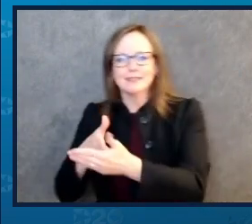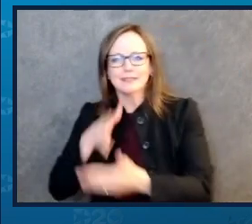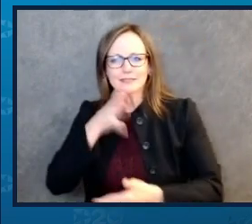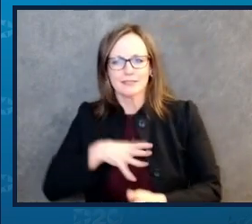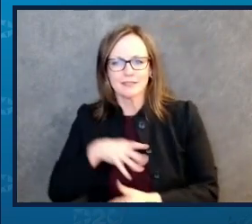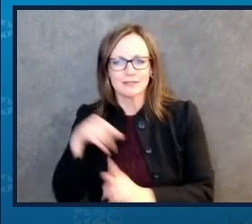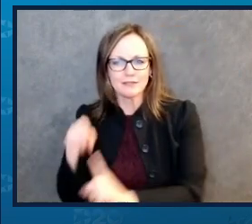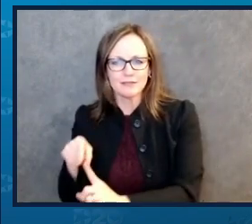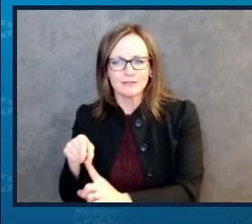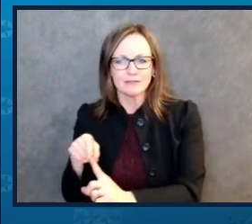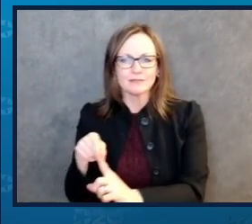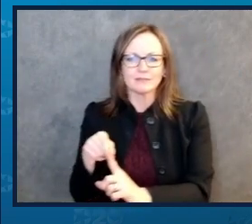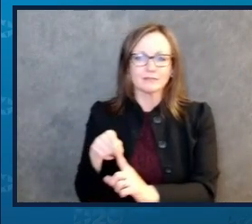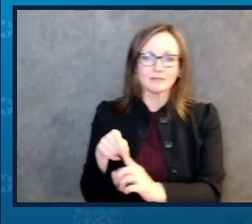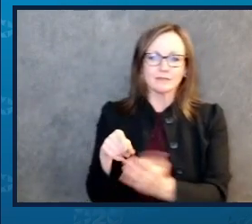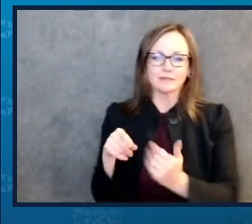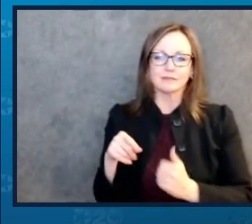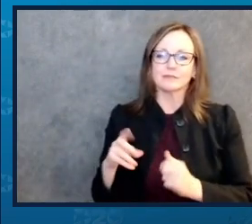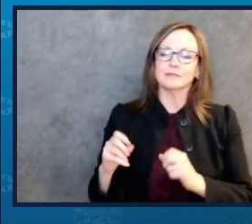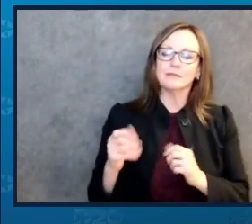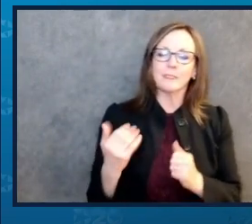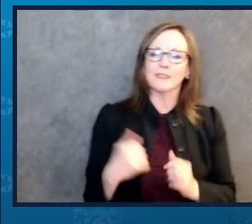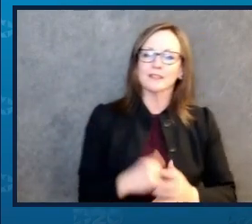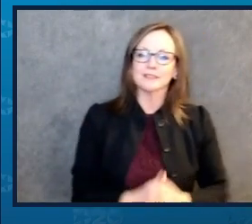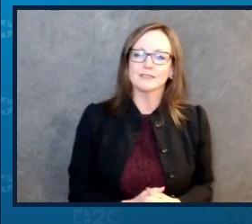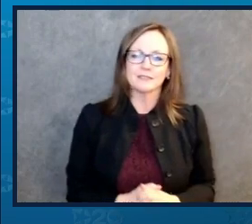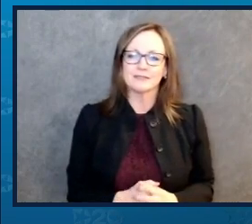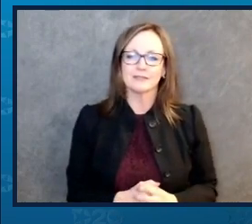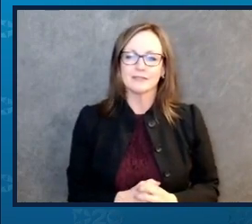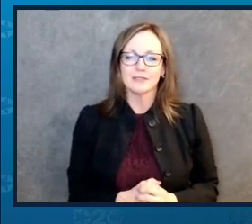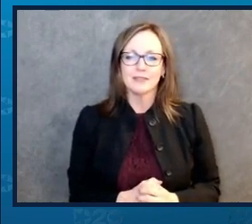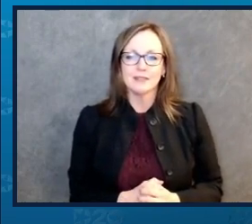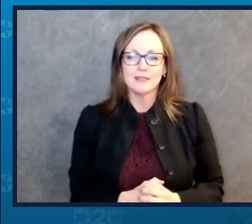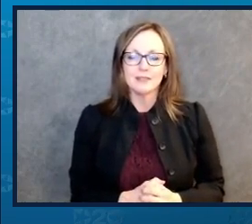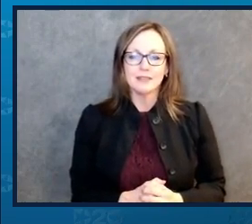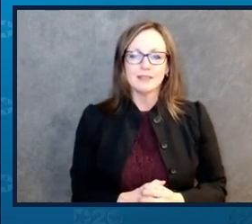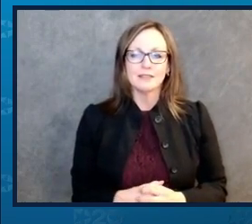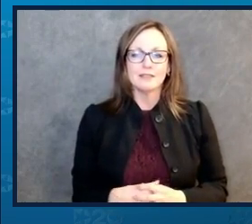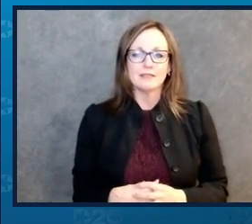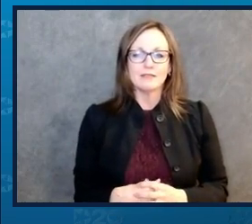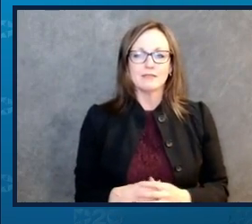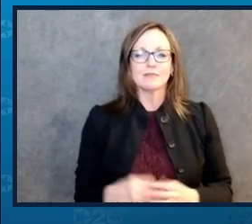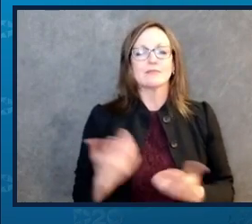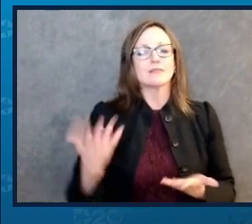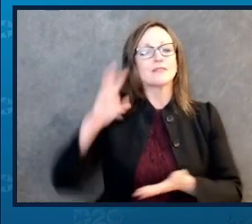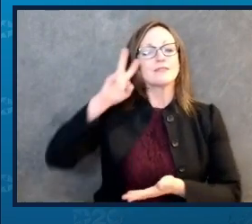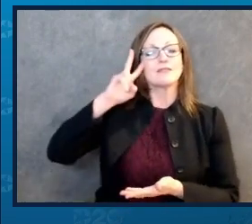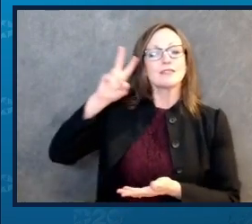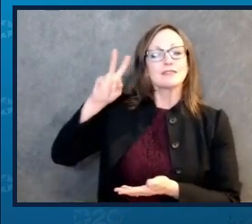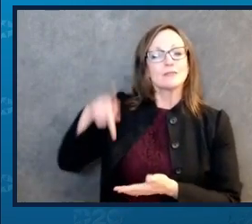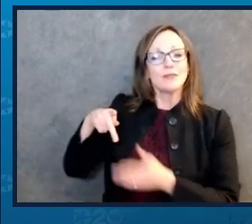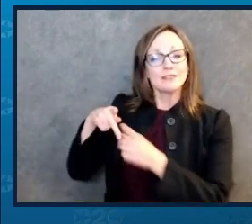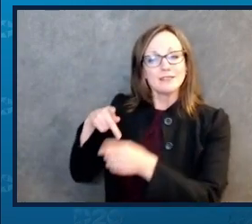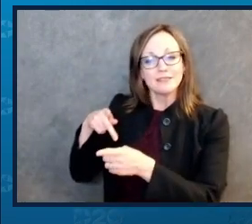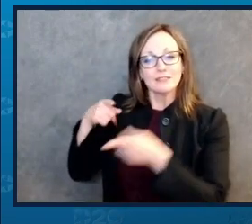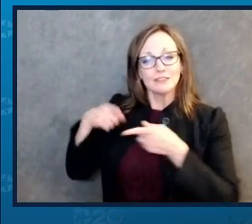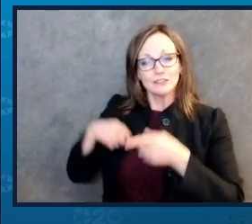IMPLEMENTED THE RECOVERY ACT AND WHICH BROUGHT OUR COUNTRY BACK FROM THE GREAT RECESSIONS.